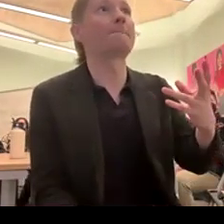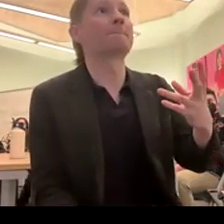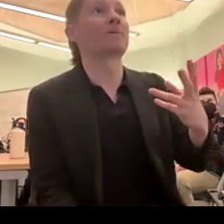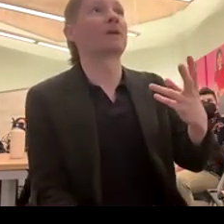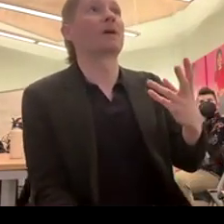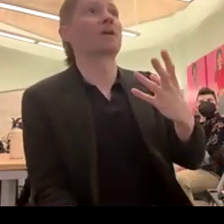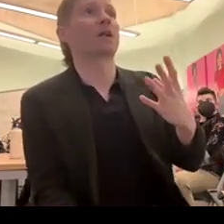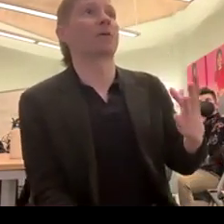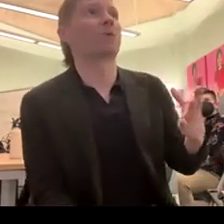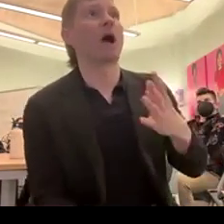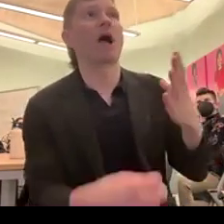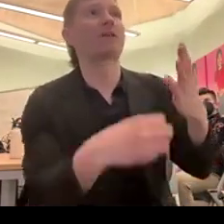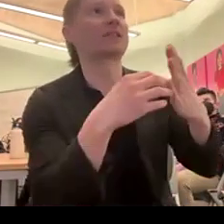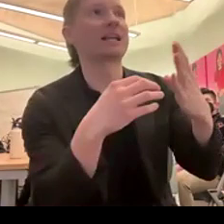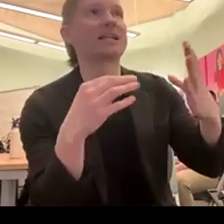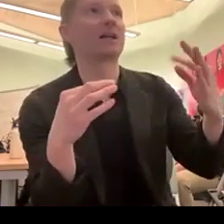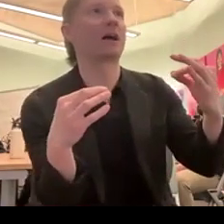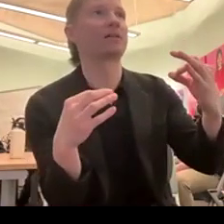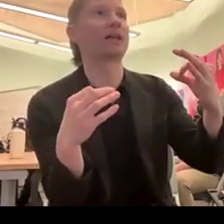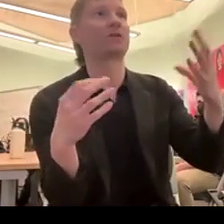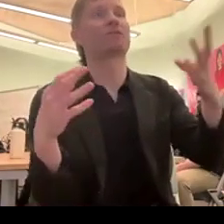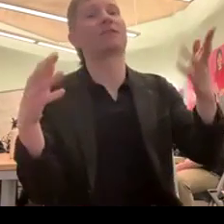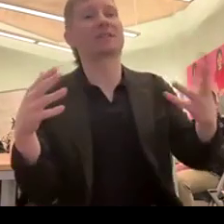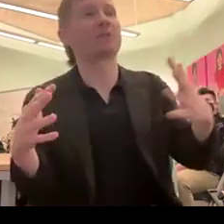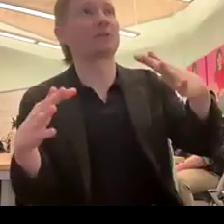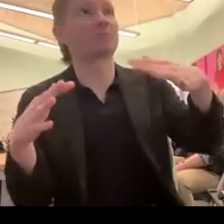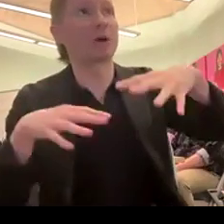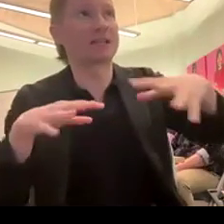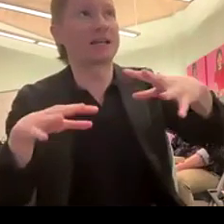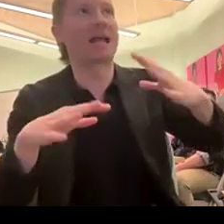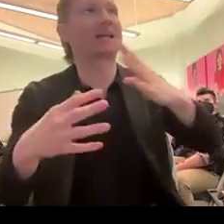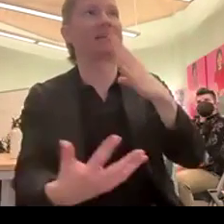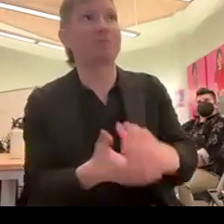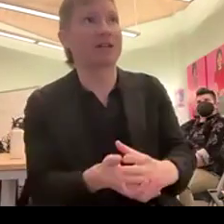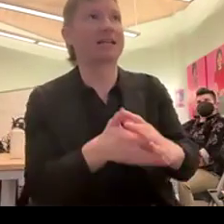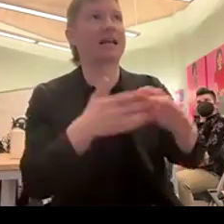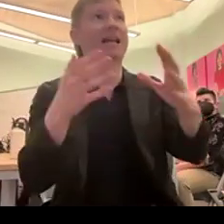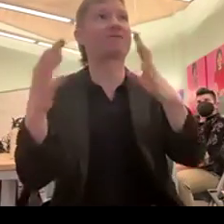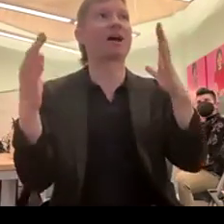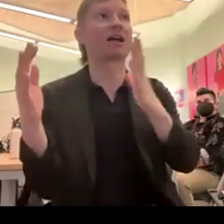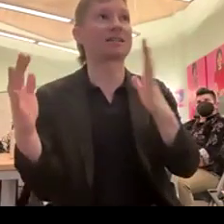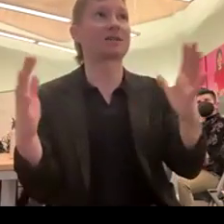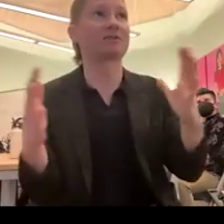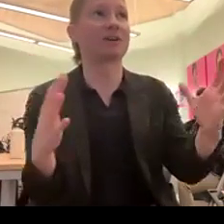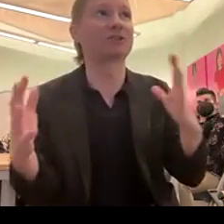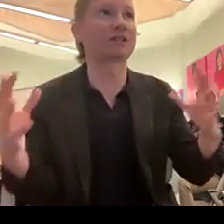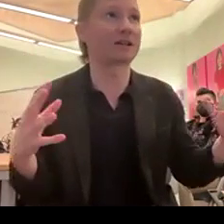with accessibility because, for example, I can establish everything that I need. For example,